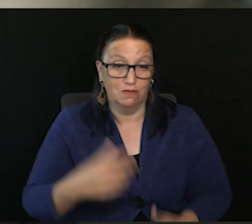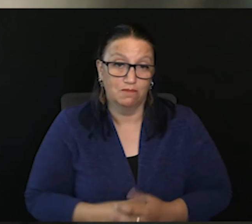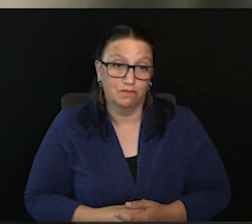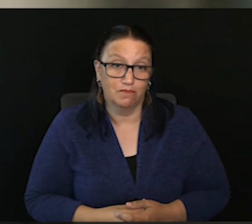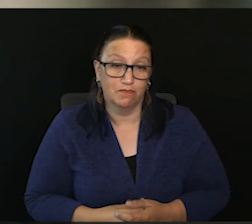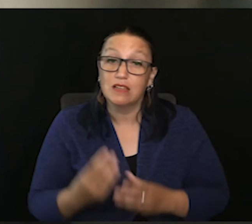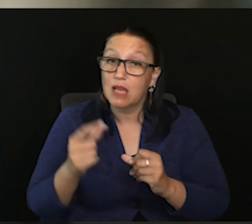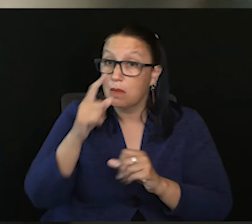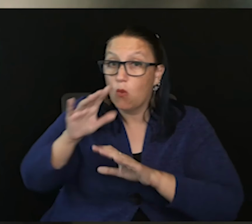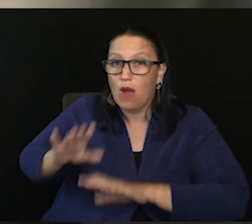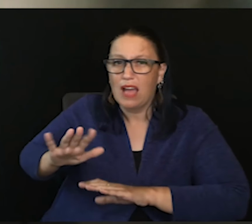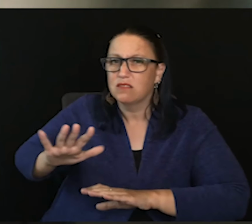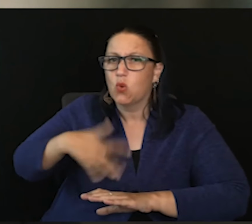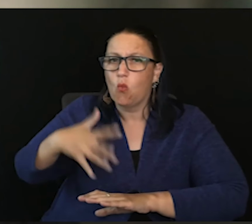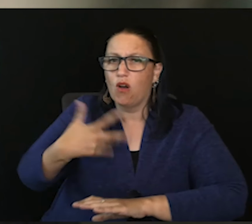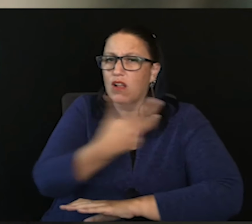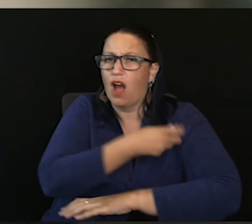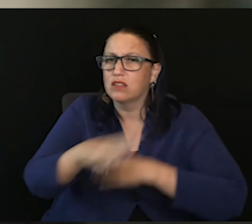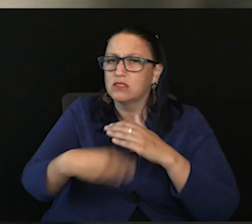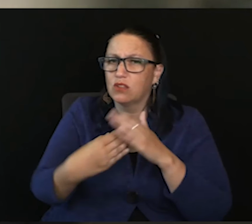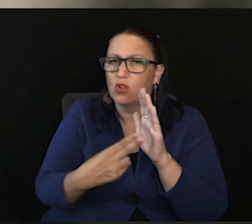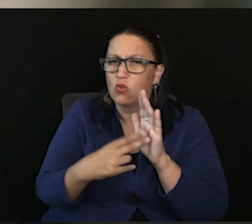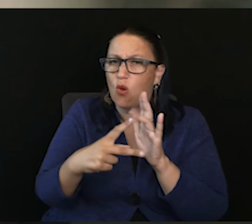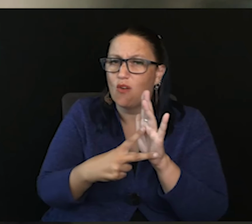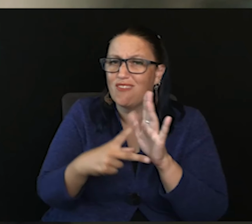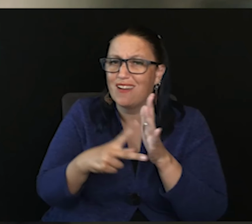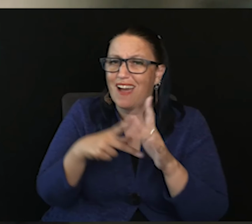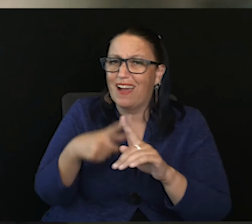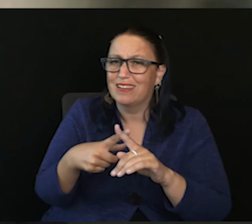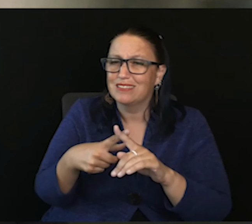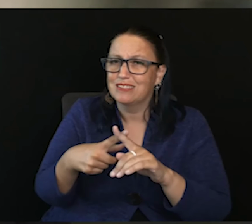And although we've encouraged everybody to proceed, we recognise that that's a fact.